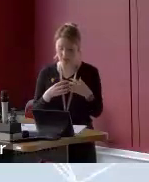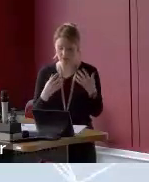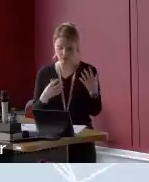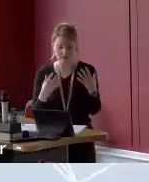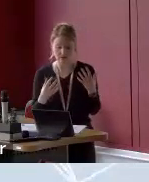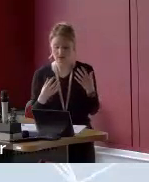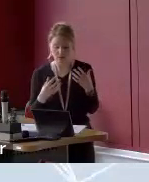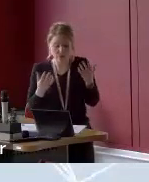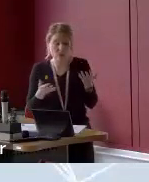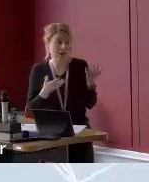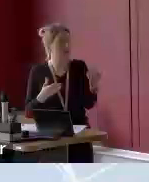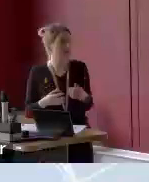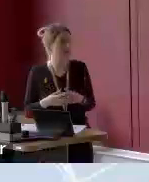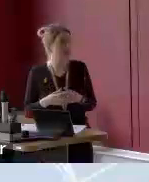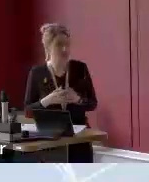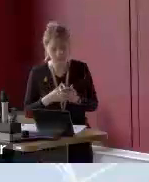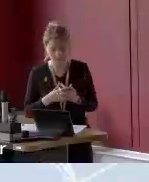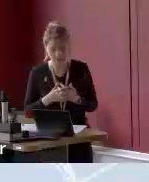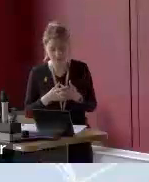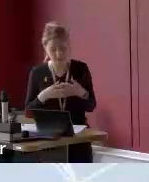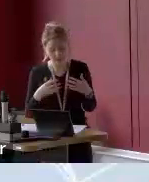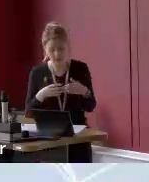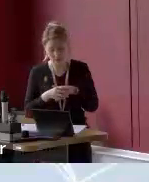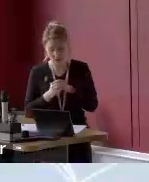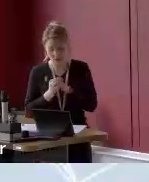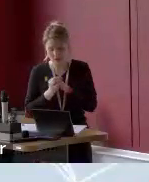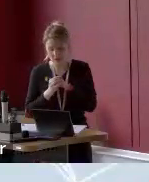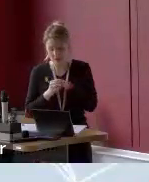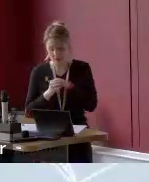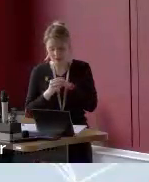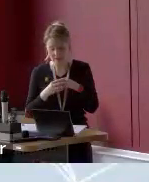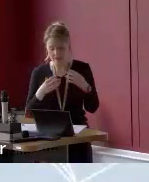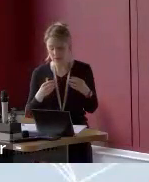interviews also highlighted aspects of their lives that they wanted to share and again this was